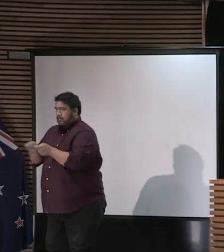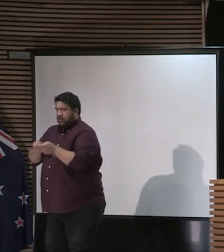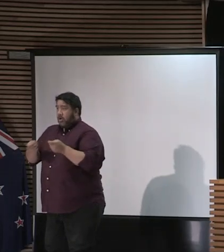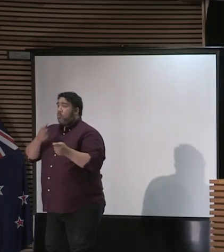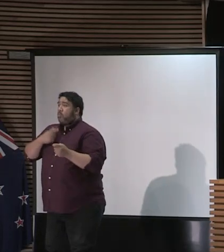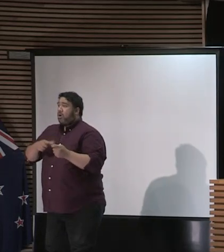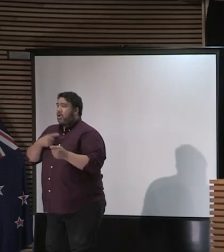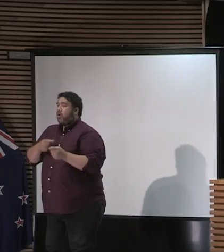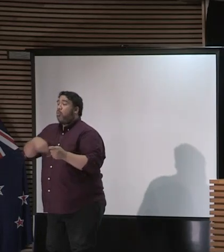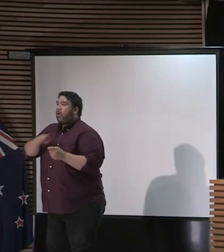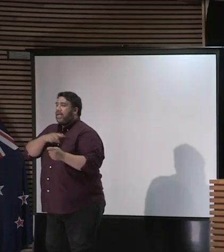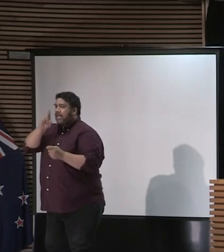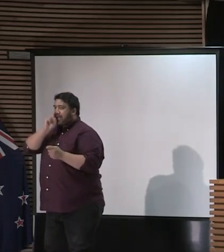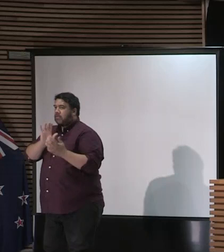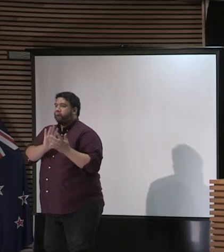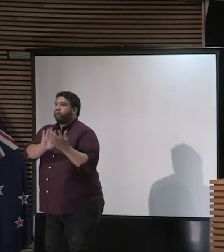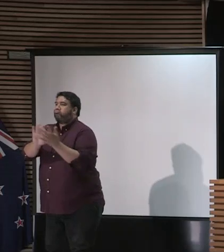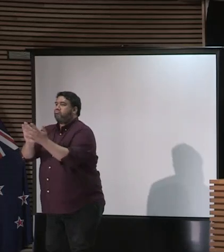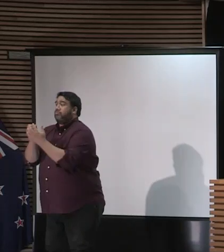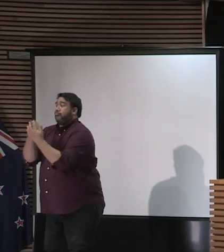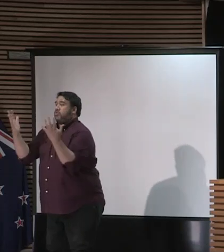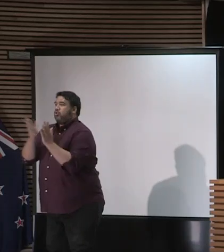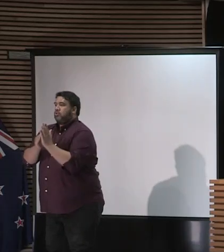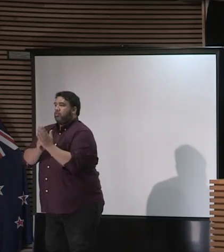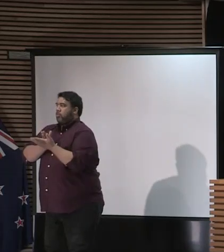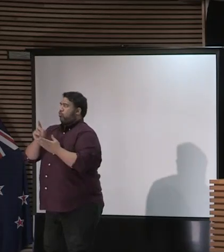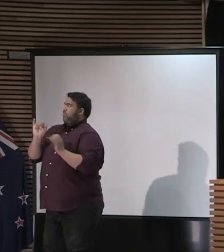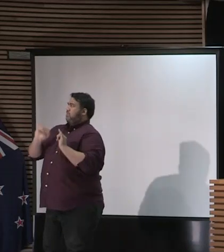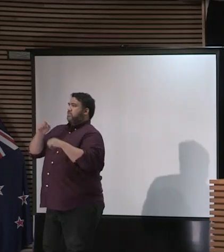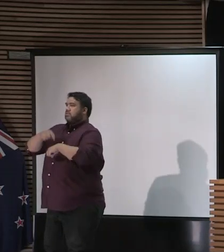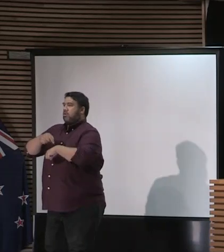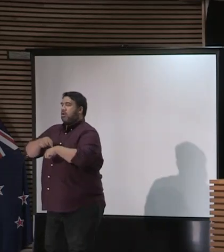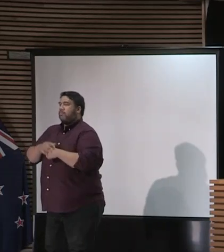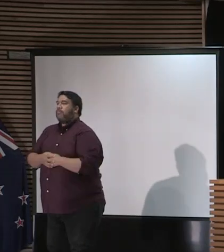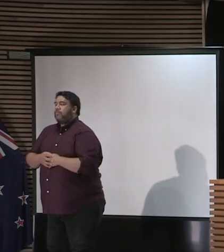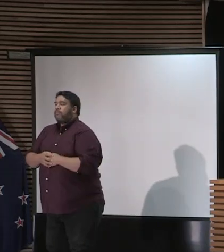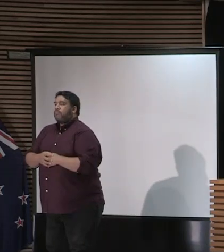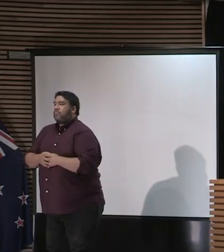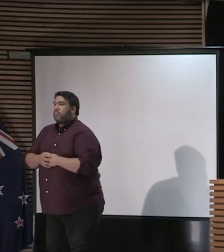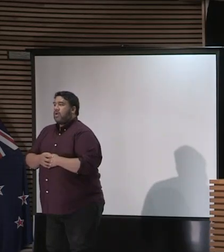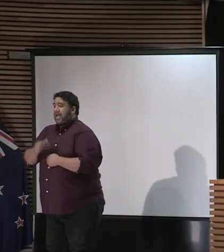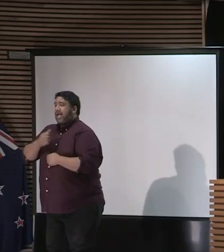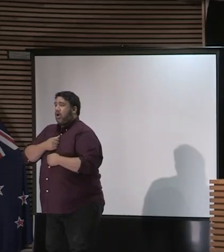jobs. These will be delivered through MSD so that we can effectively engage with more